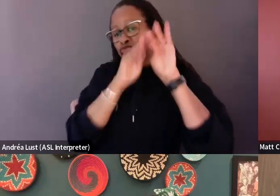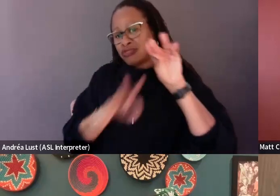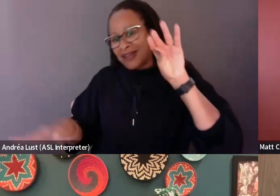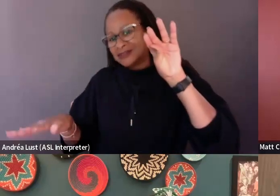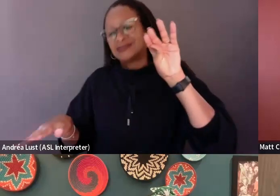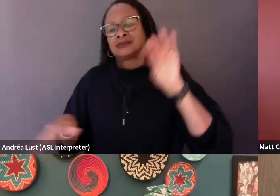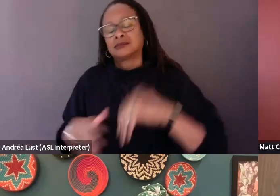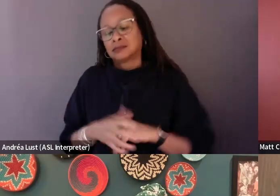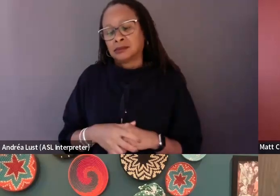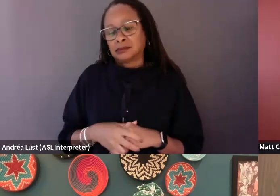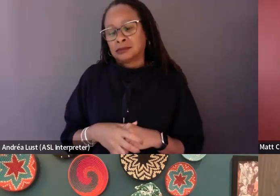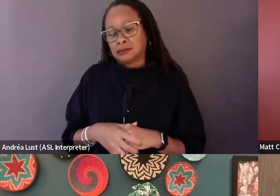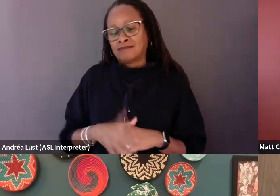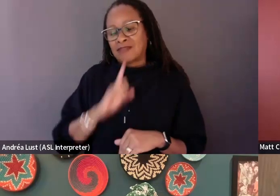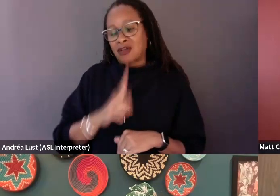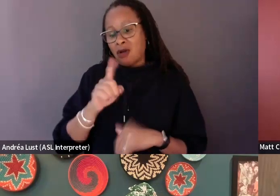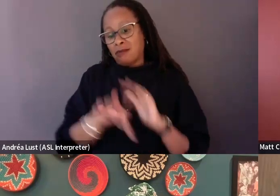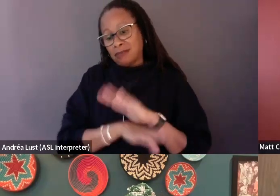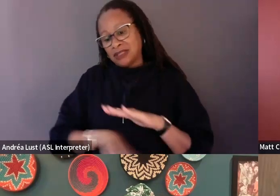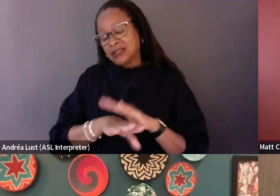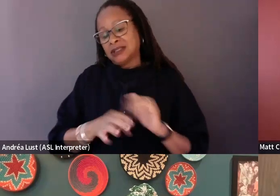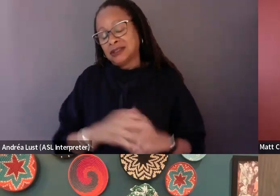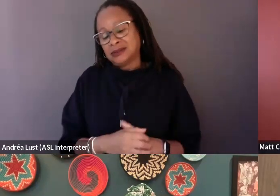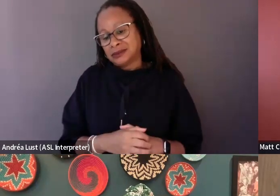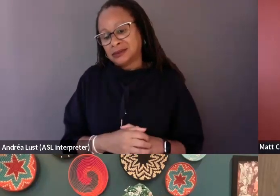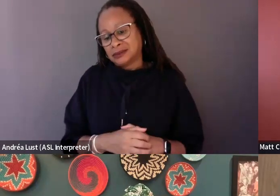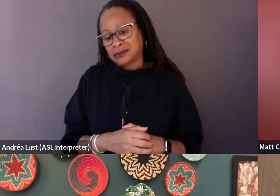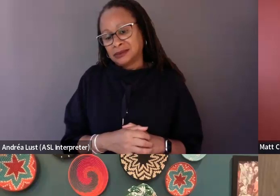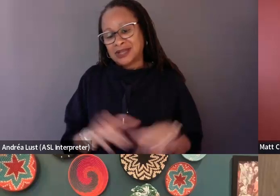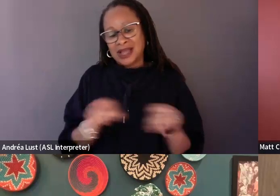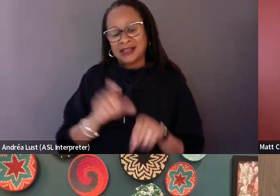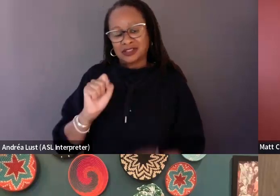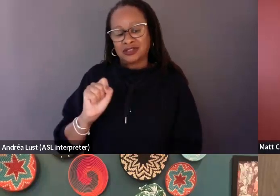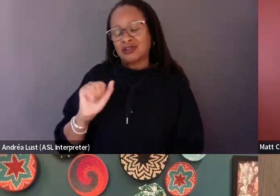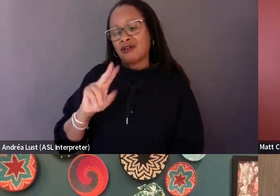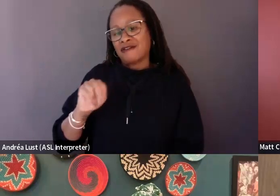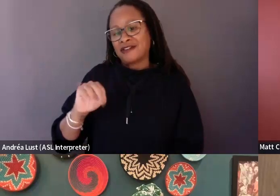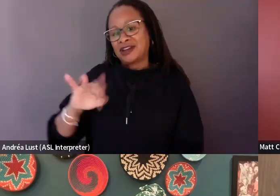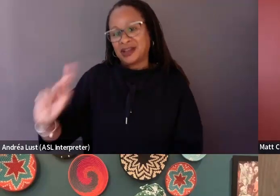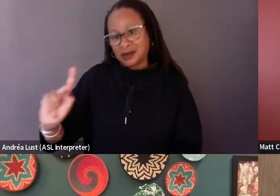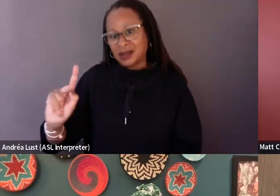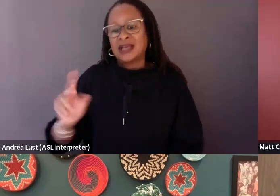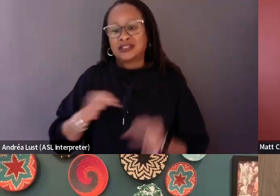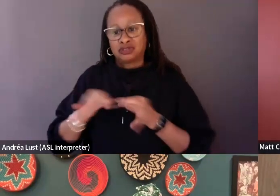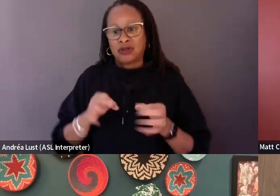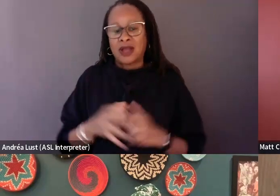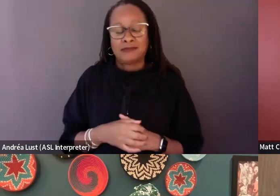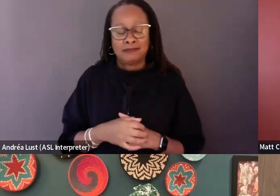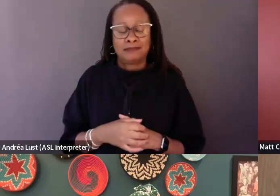And they are basically, as Sarvnik described earlier, the protectors of our coastline.